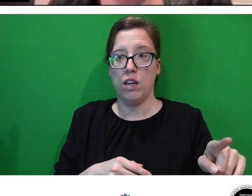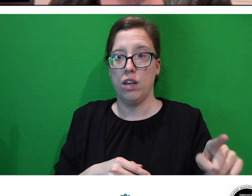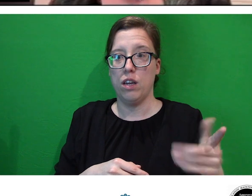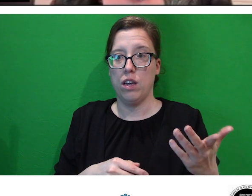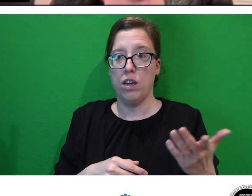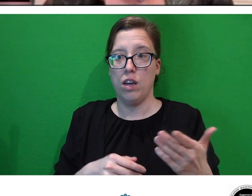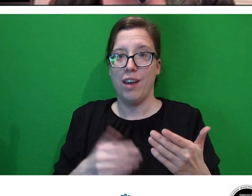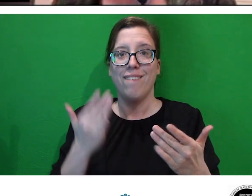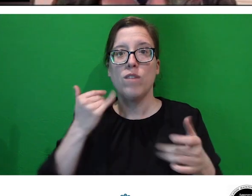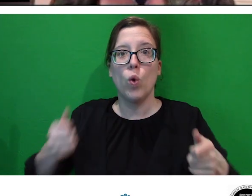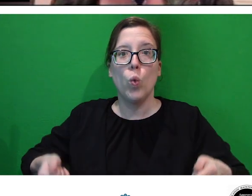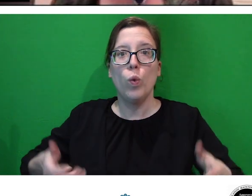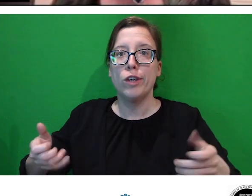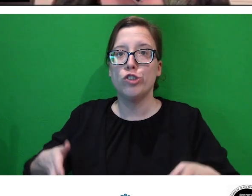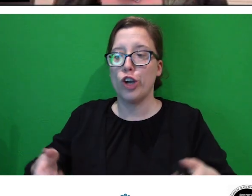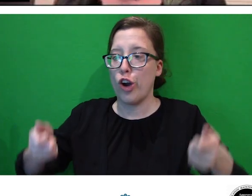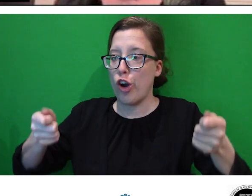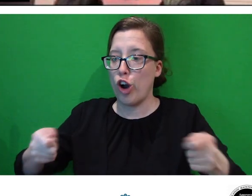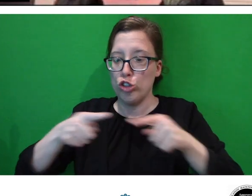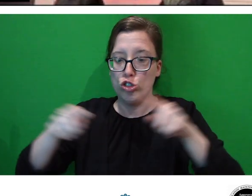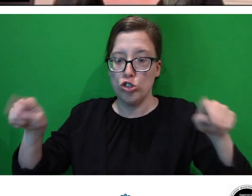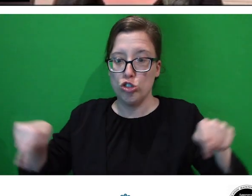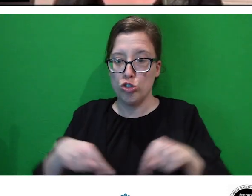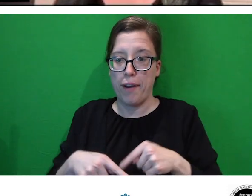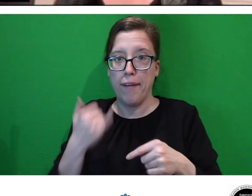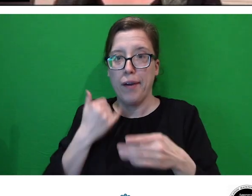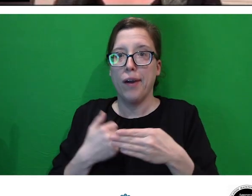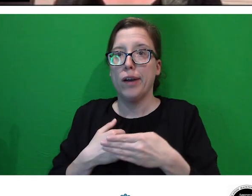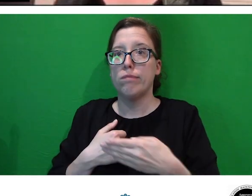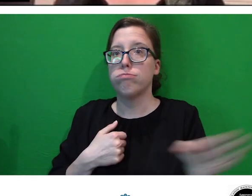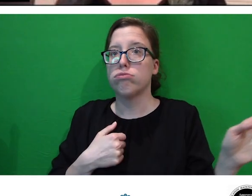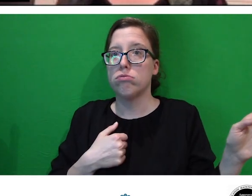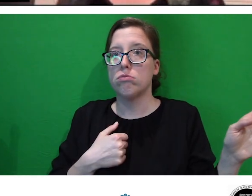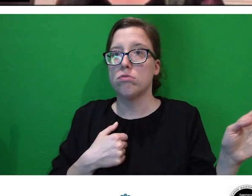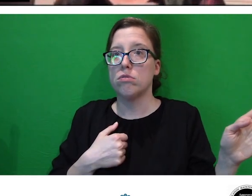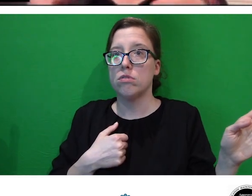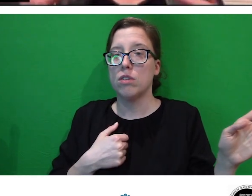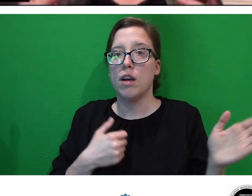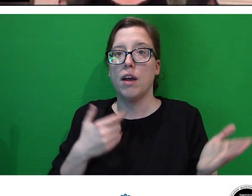to that. Teams have to decide how to respond. But it's like, "I don't want it" if he takes